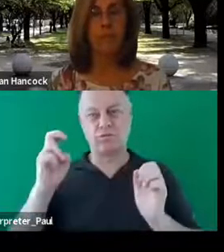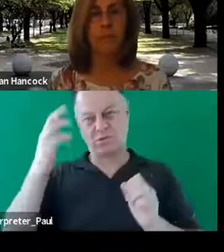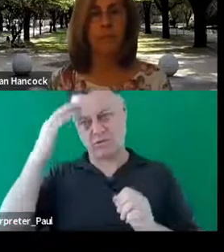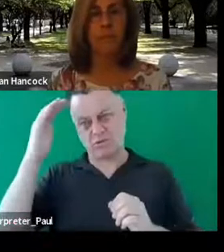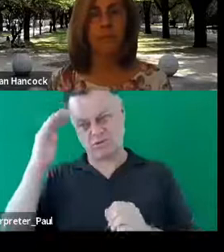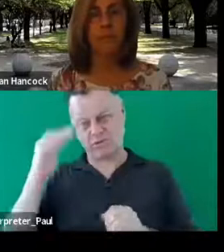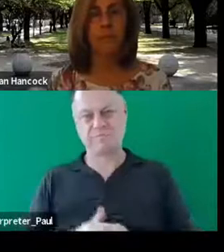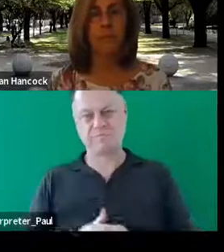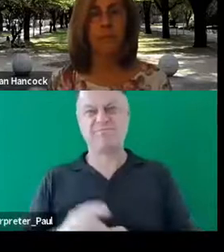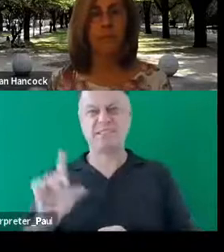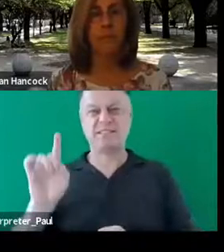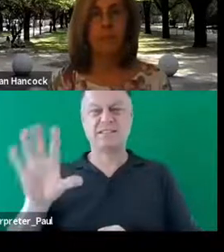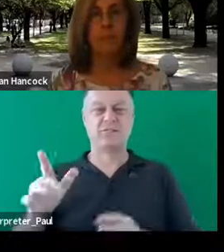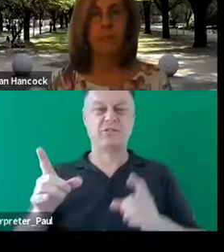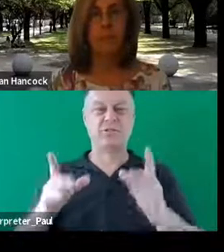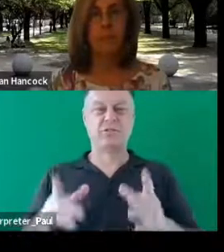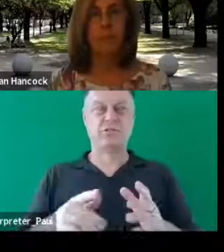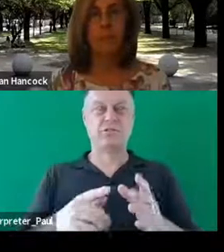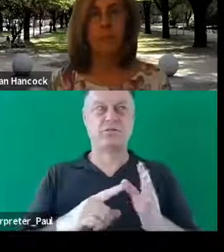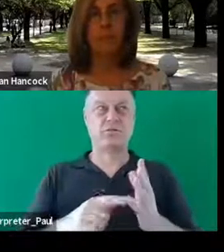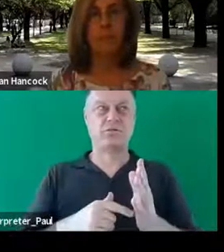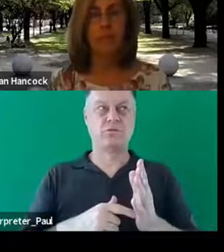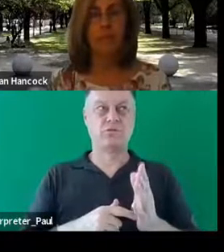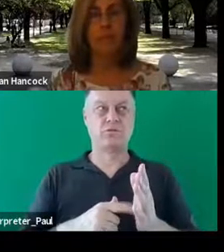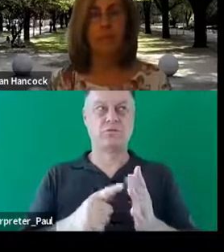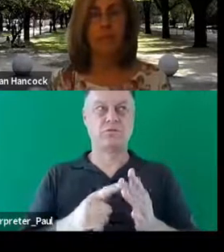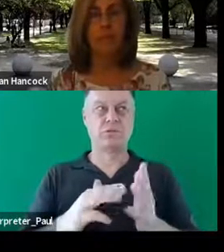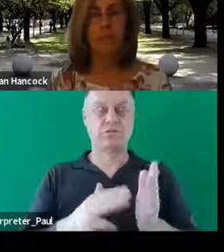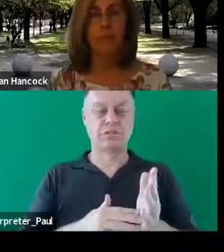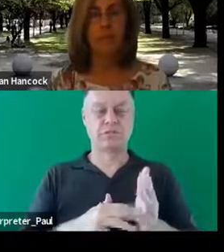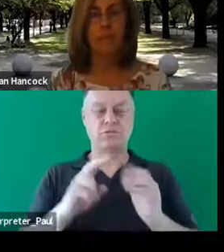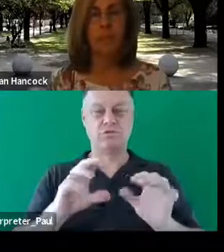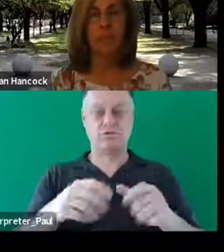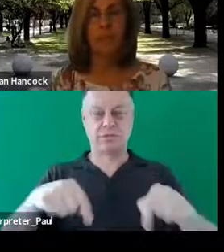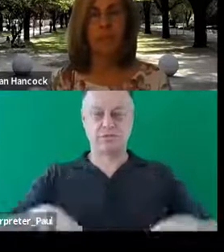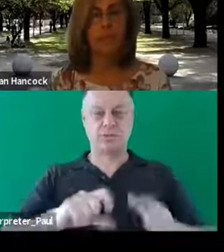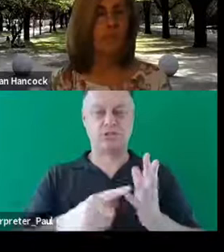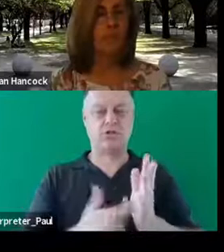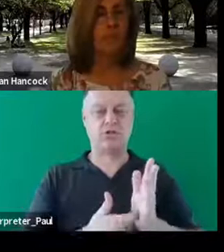she’s also the Director of the Curtin Autism Research Group and established a relationship